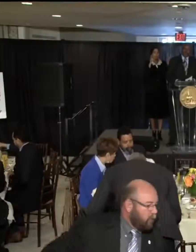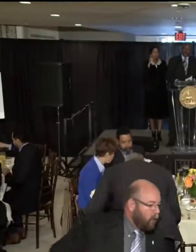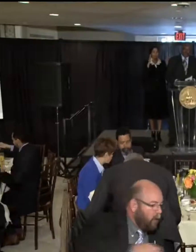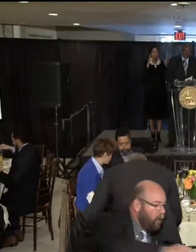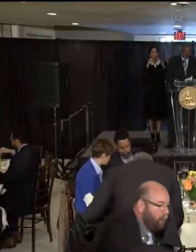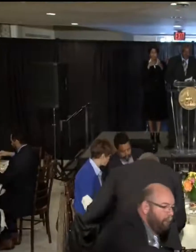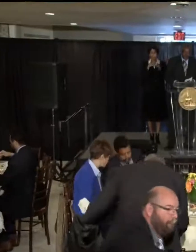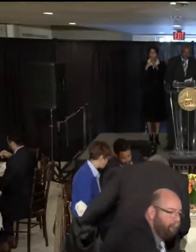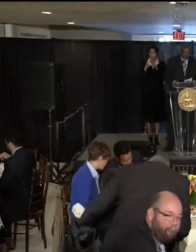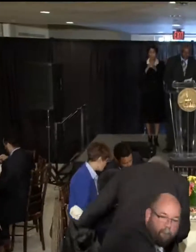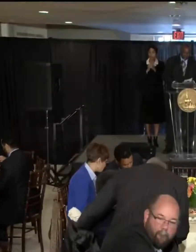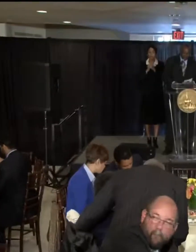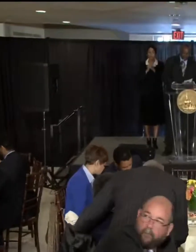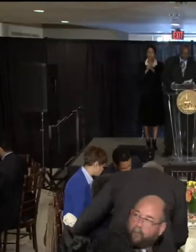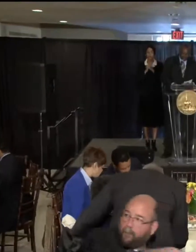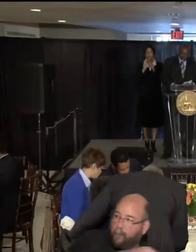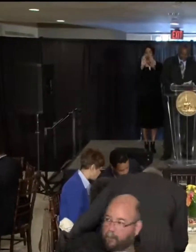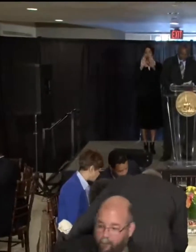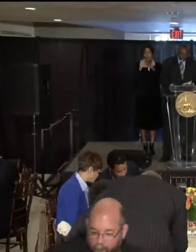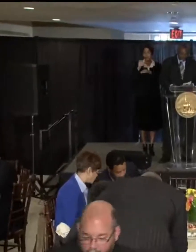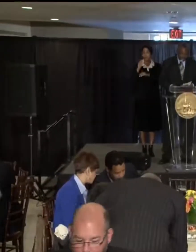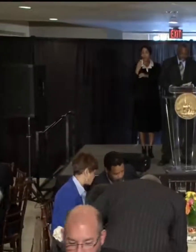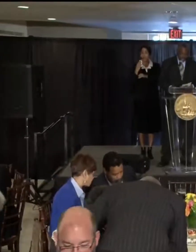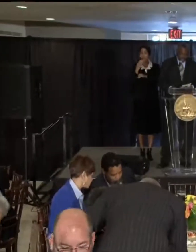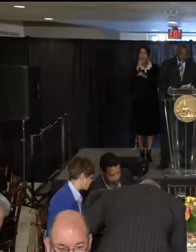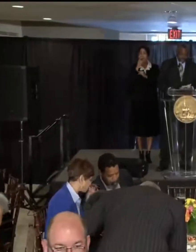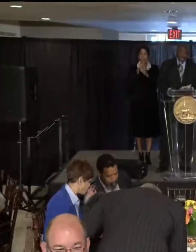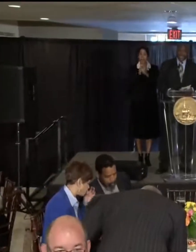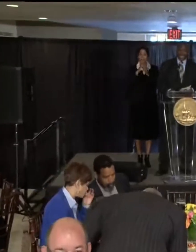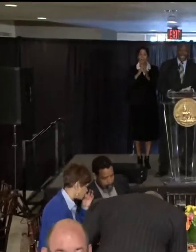ALSO DOING A WONDERFUL JOB MISS CAROLYN MALACHI.